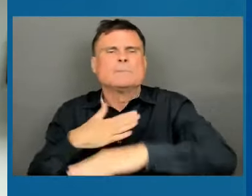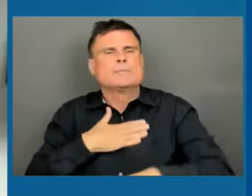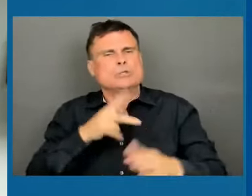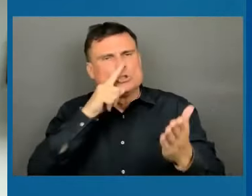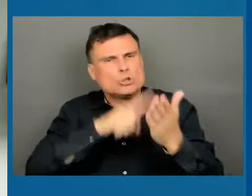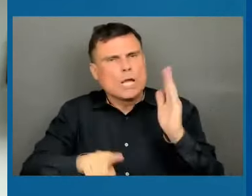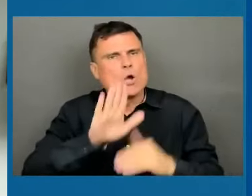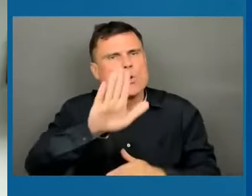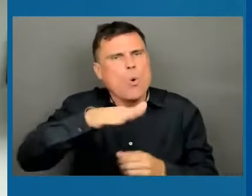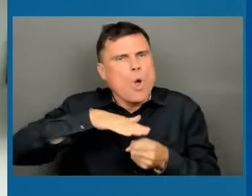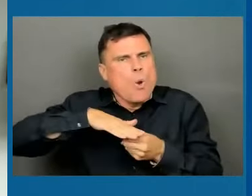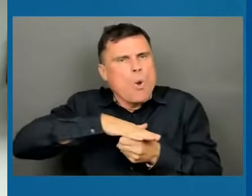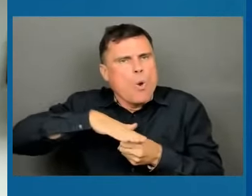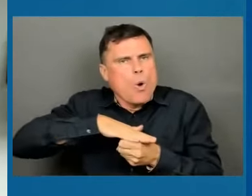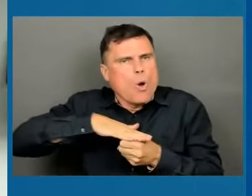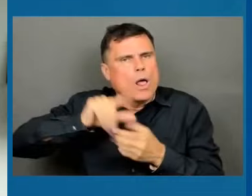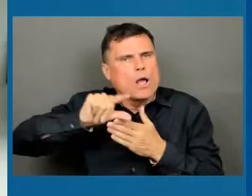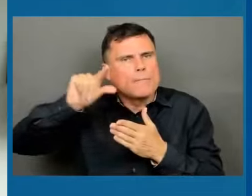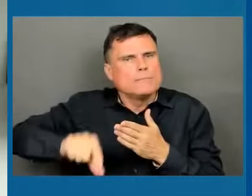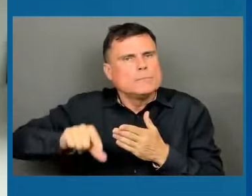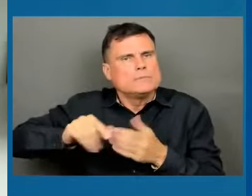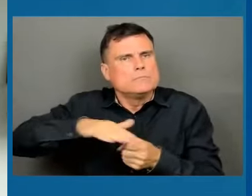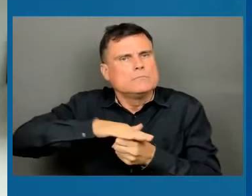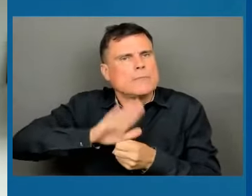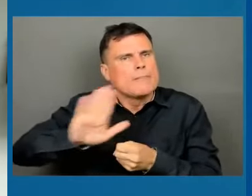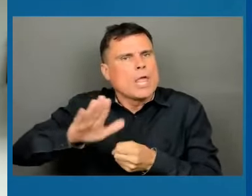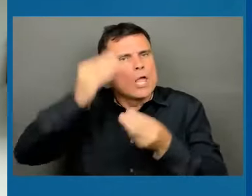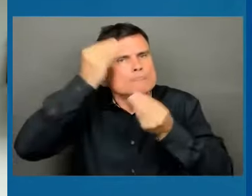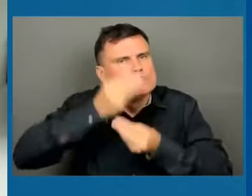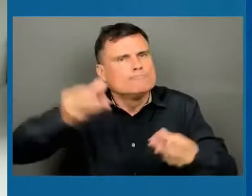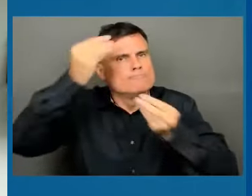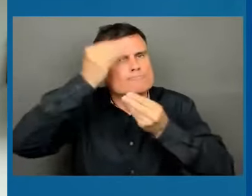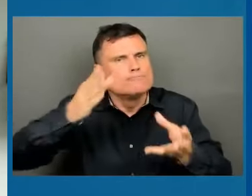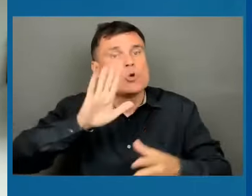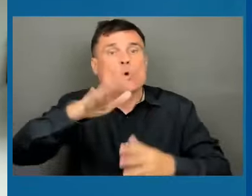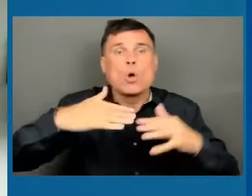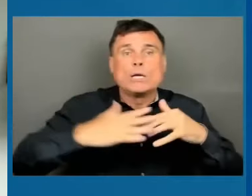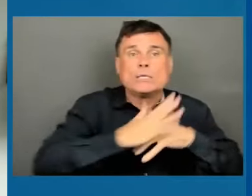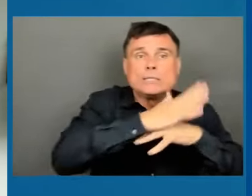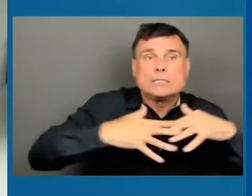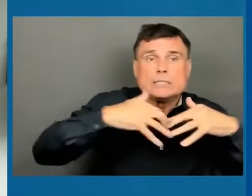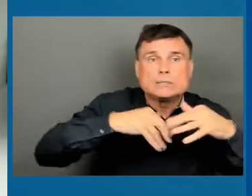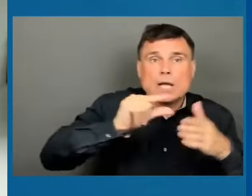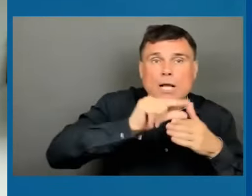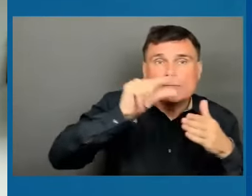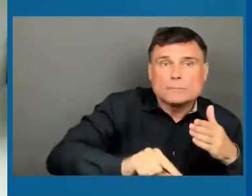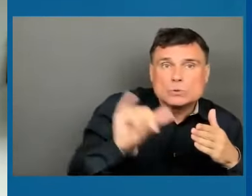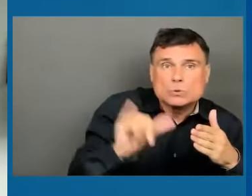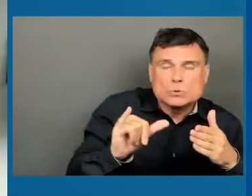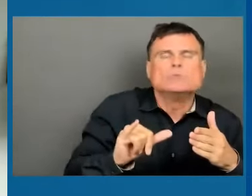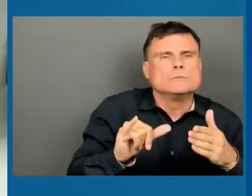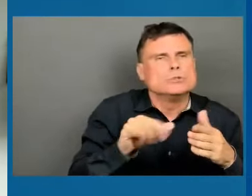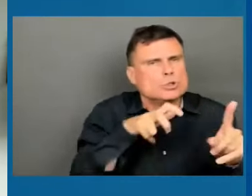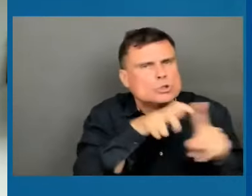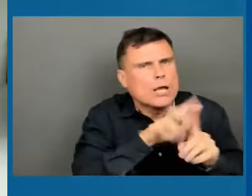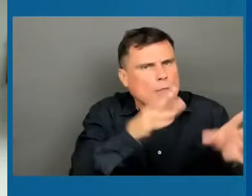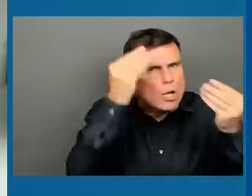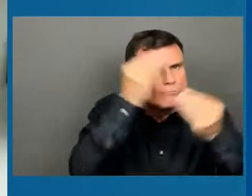issued. We've already seen some evacuations near terrace this